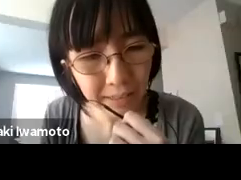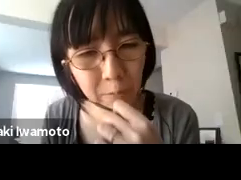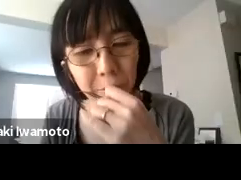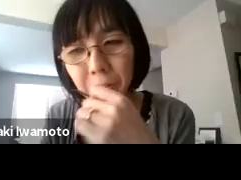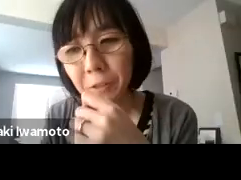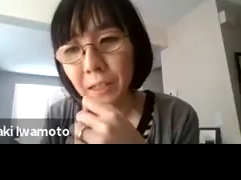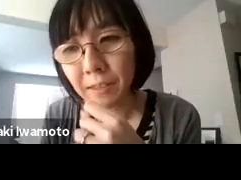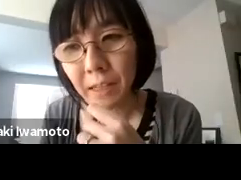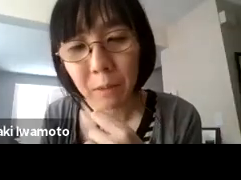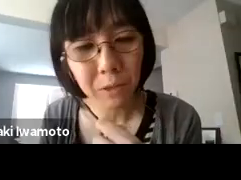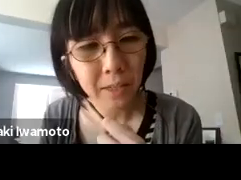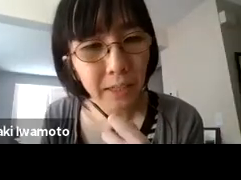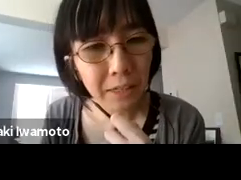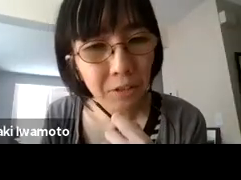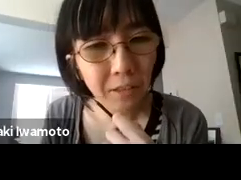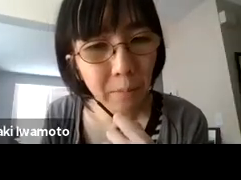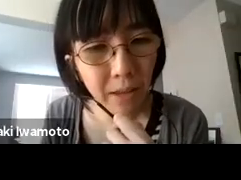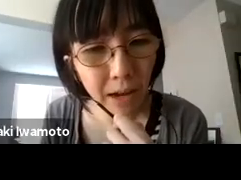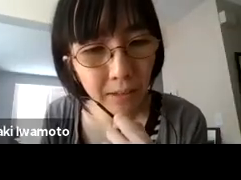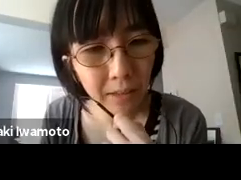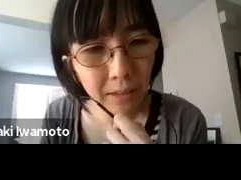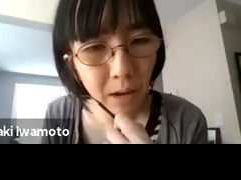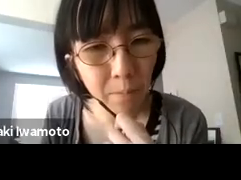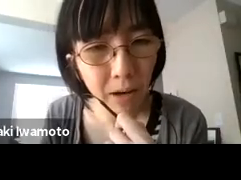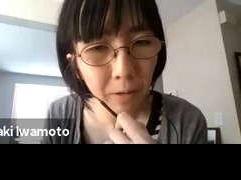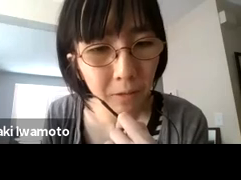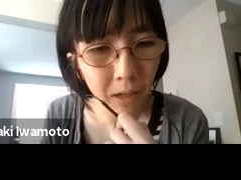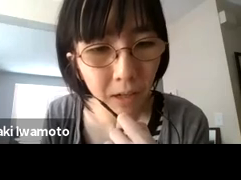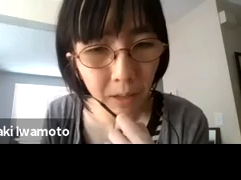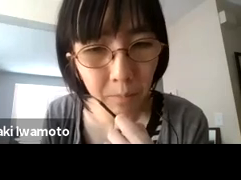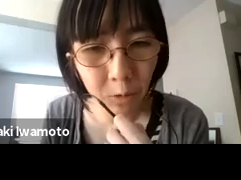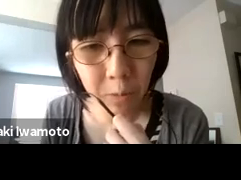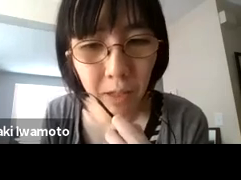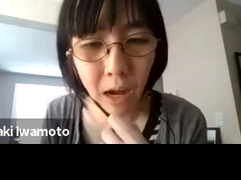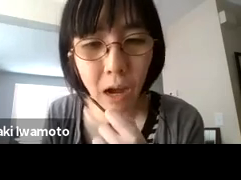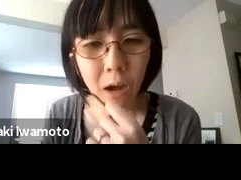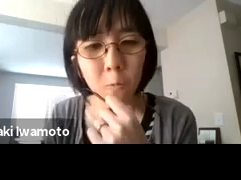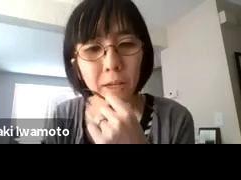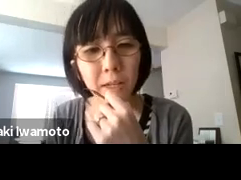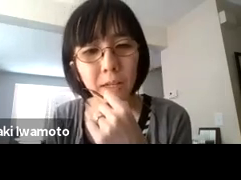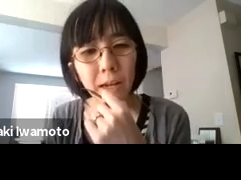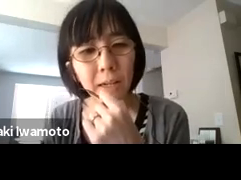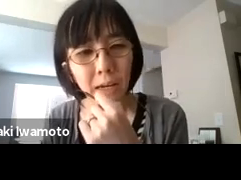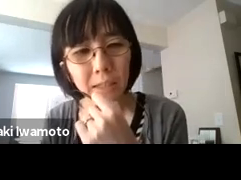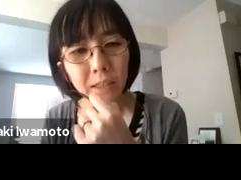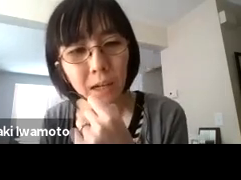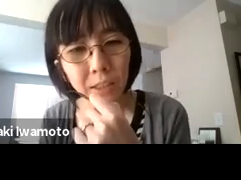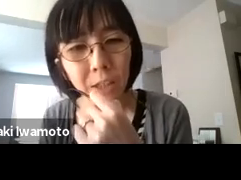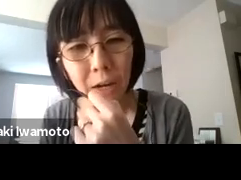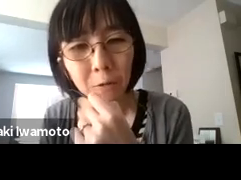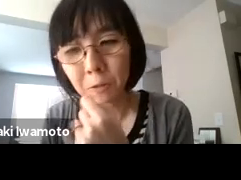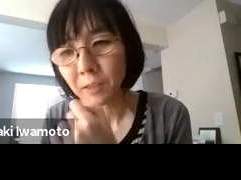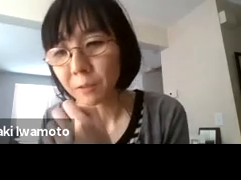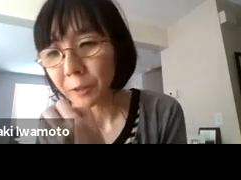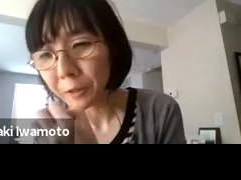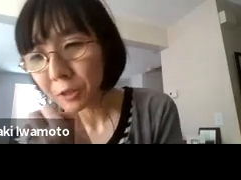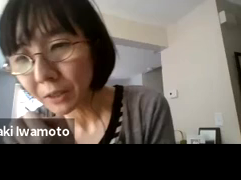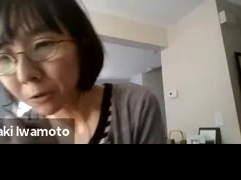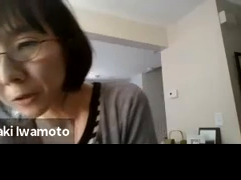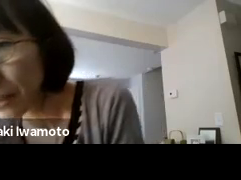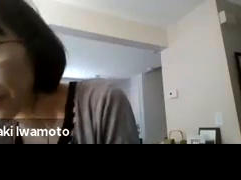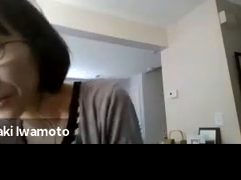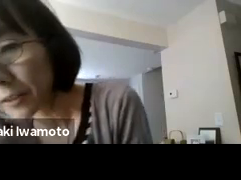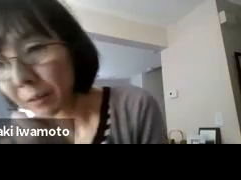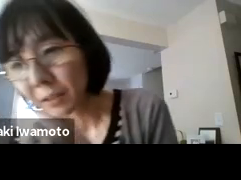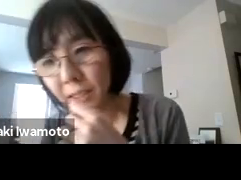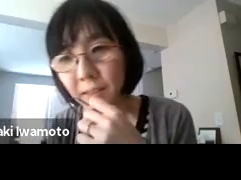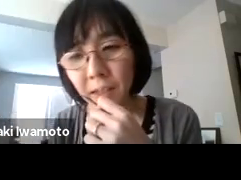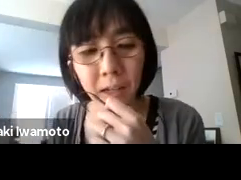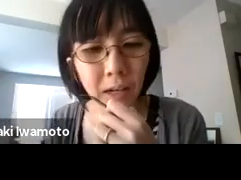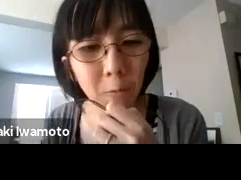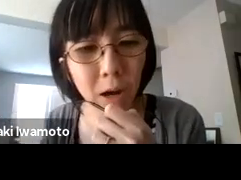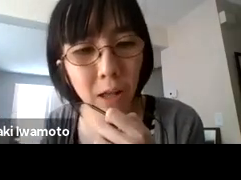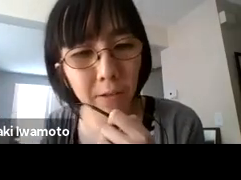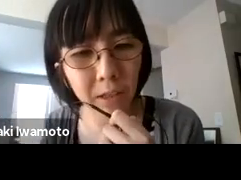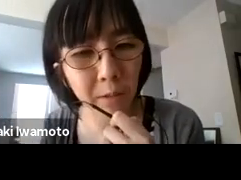So last time when we were doing the stemie presentation someone asked us about sort of like how we engage a child with severe special needs severe disabilities.